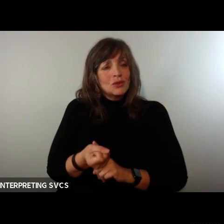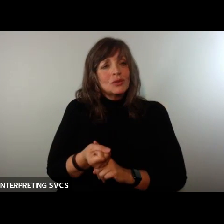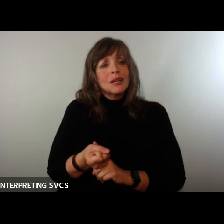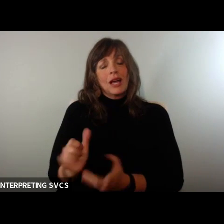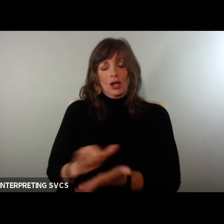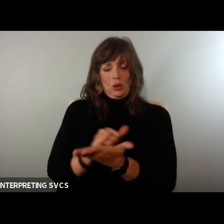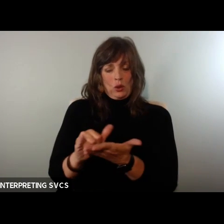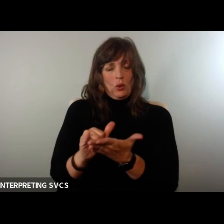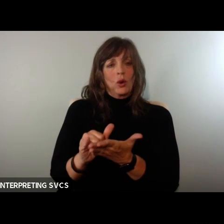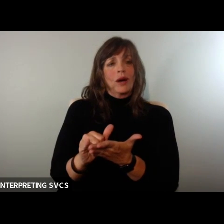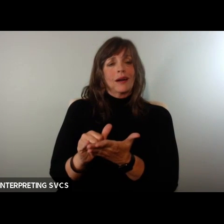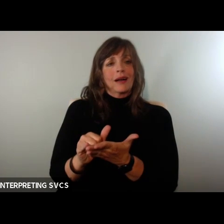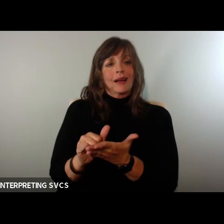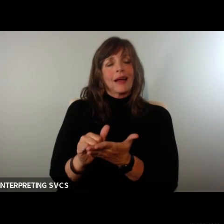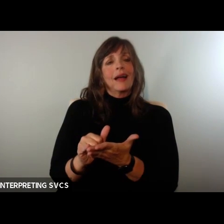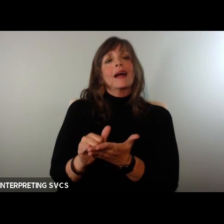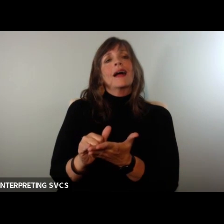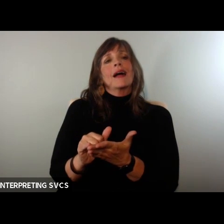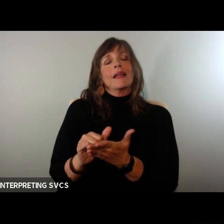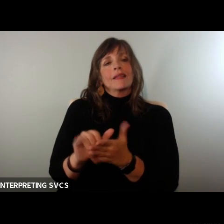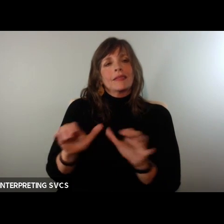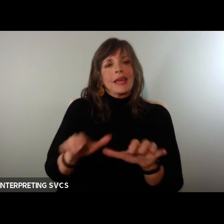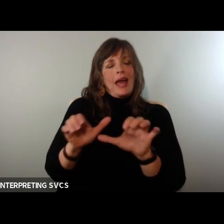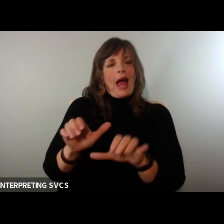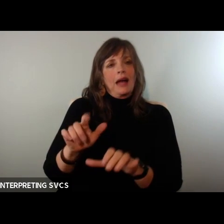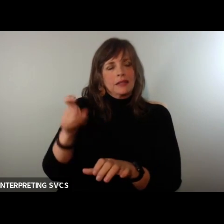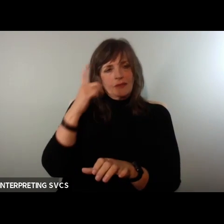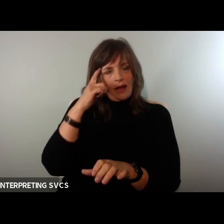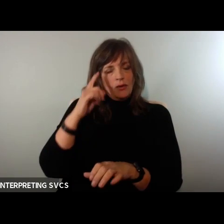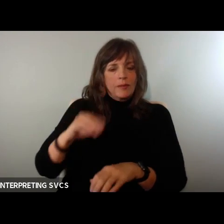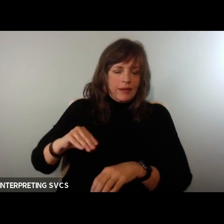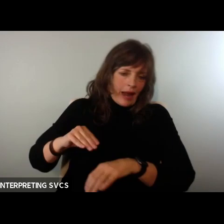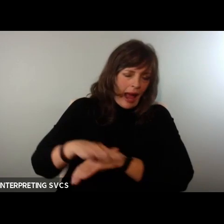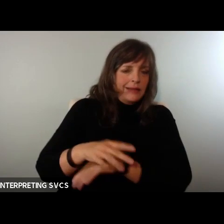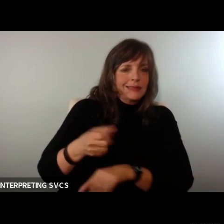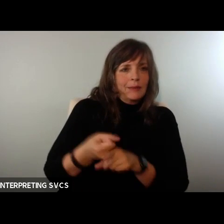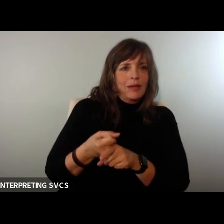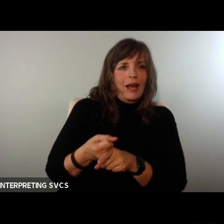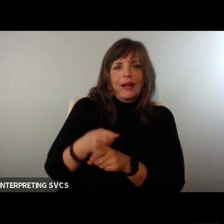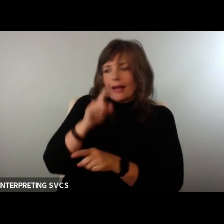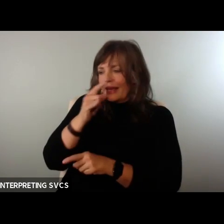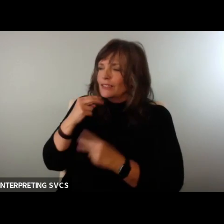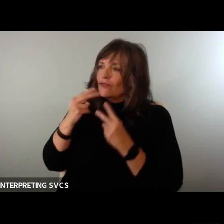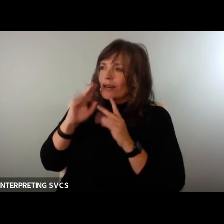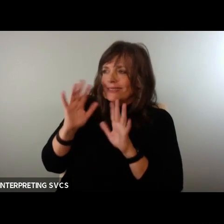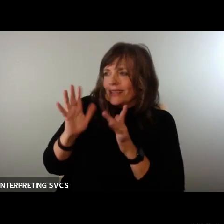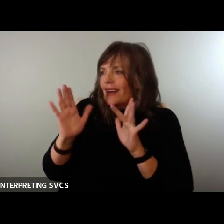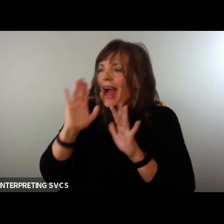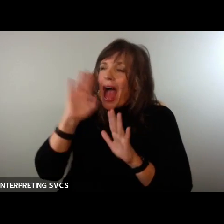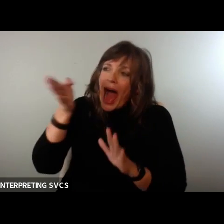has effectively made it impracticable to perform many acts of government for the performance so--